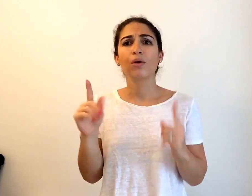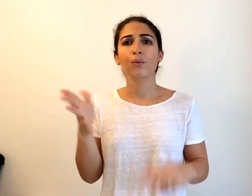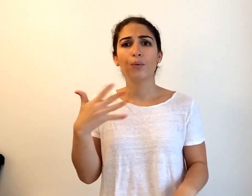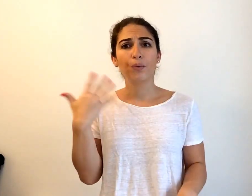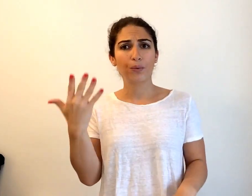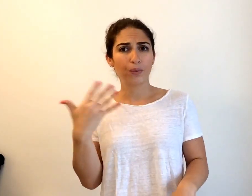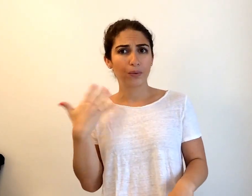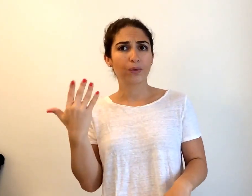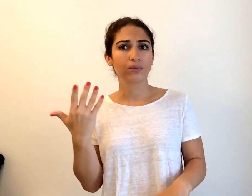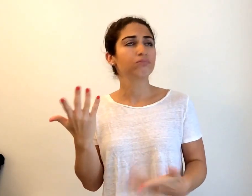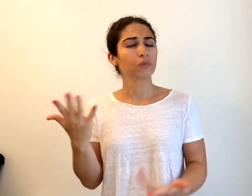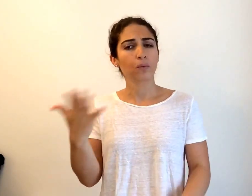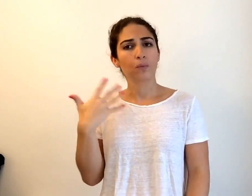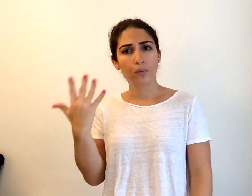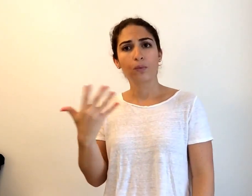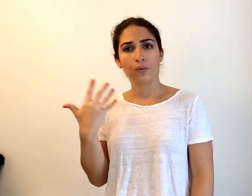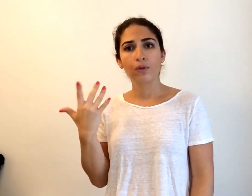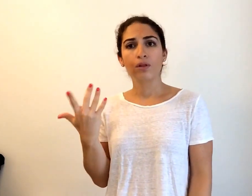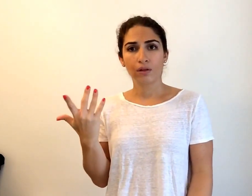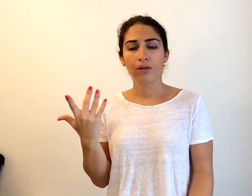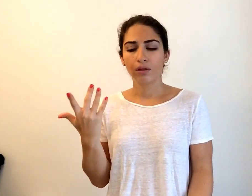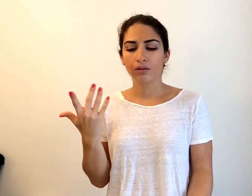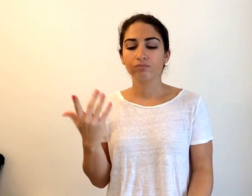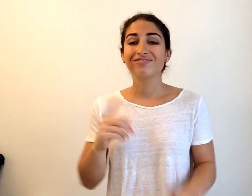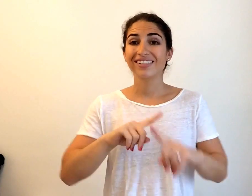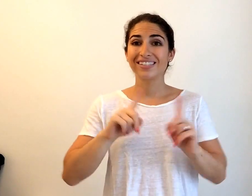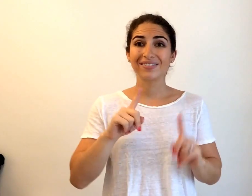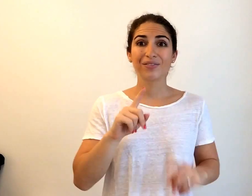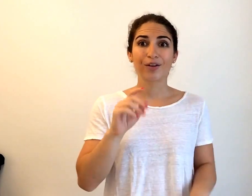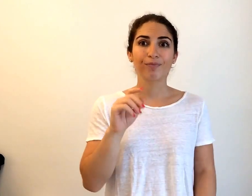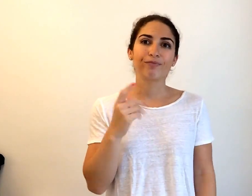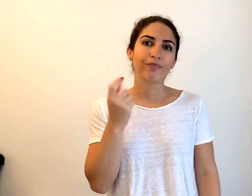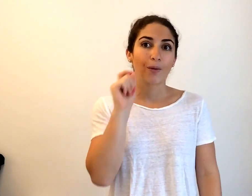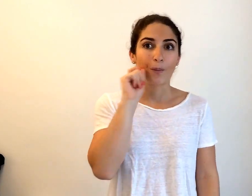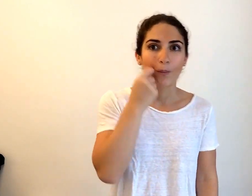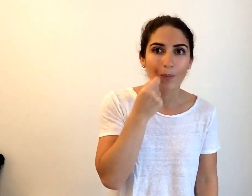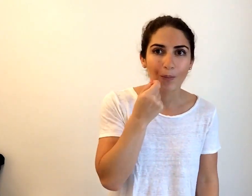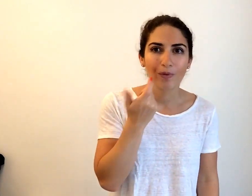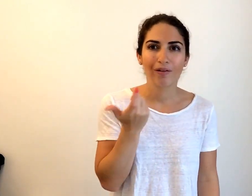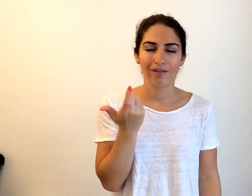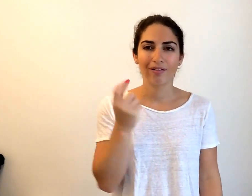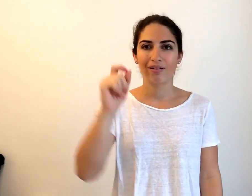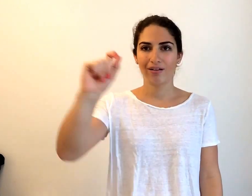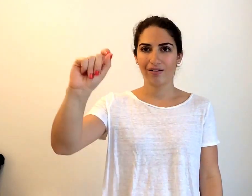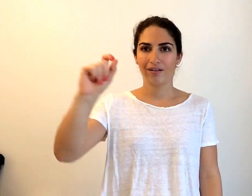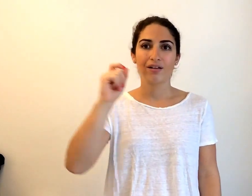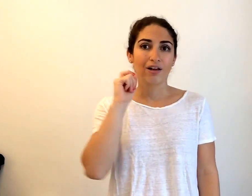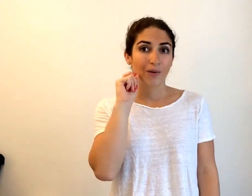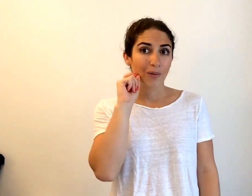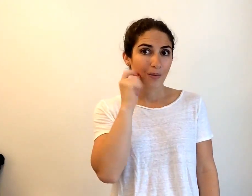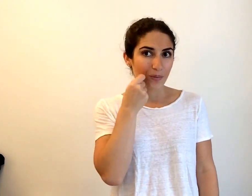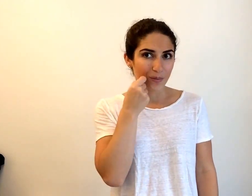quite cold but it's cool: COOL. Is different from COOL- something that's, you